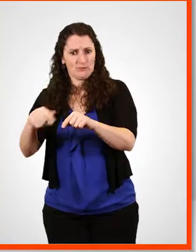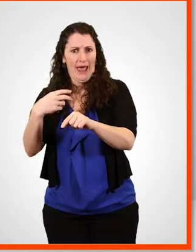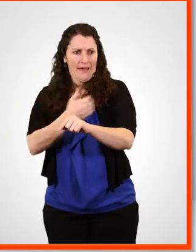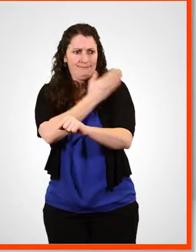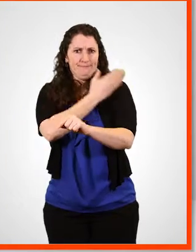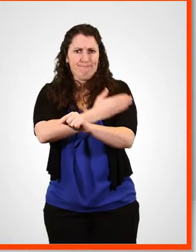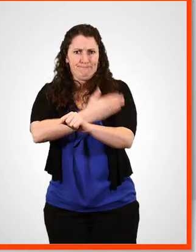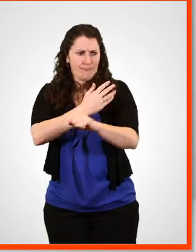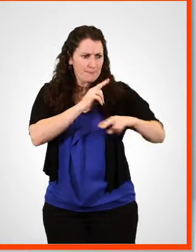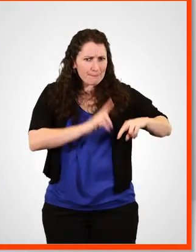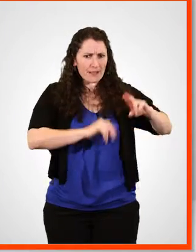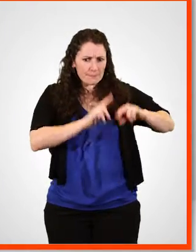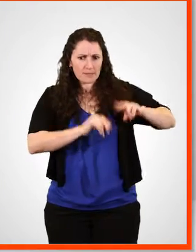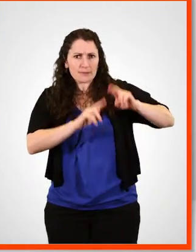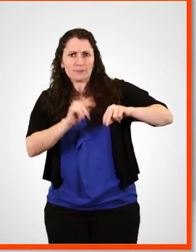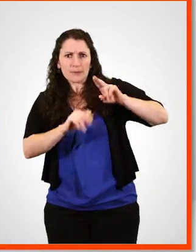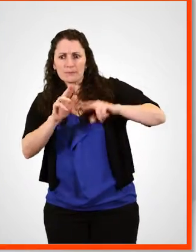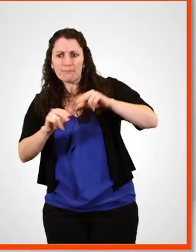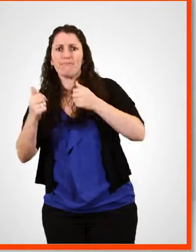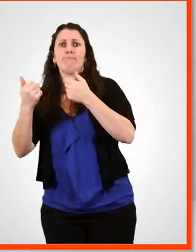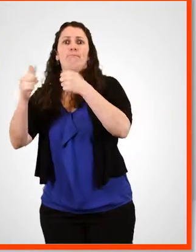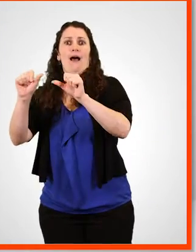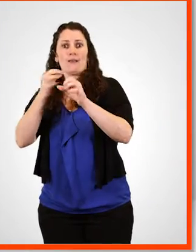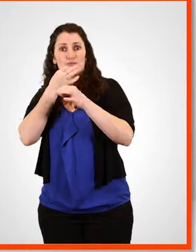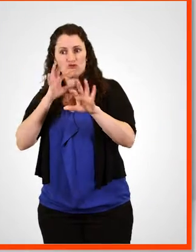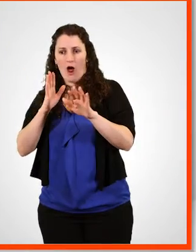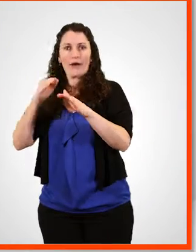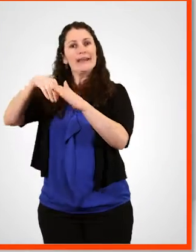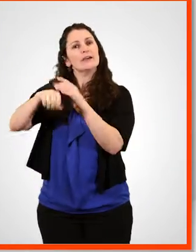in first grade and moving forward, they have the foundational requisites